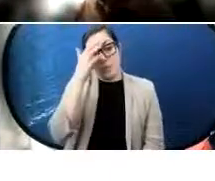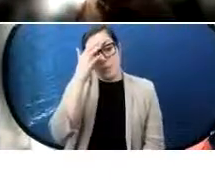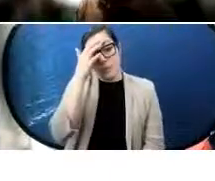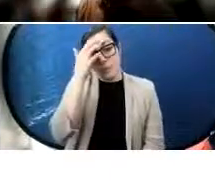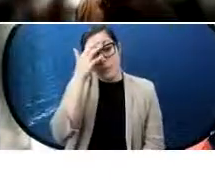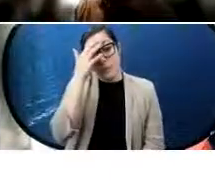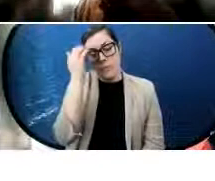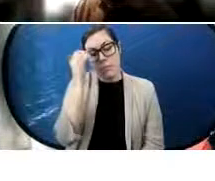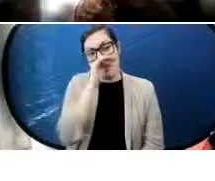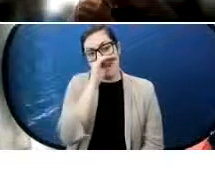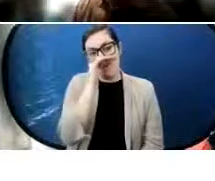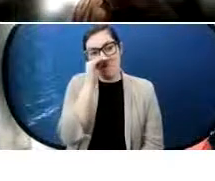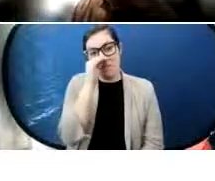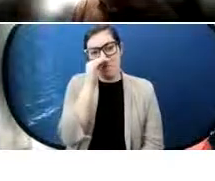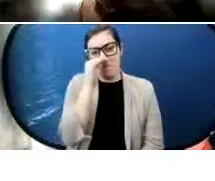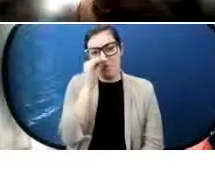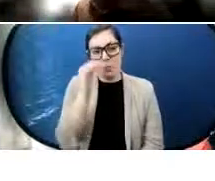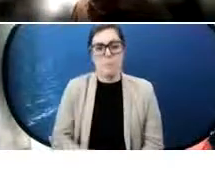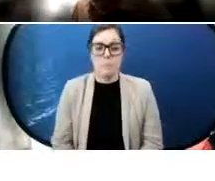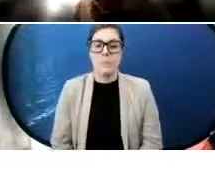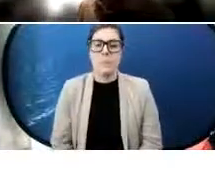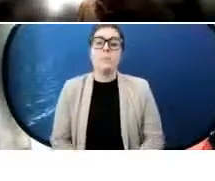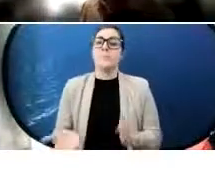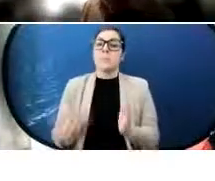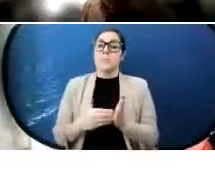So the goal overall is to increase the numbers of people with disabilities studying abroad,